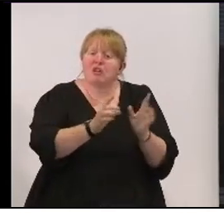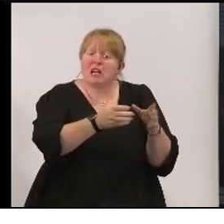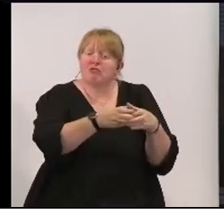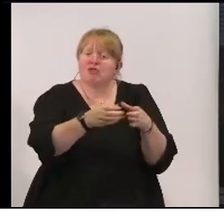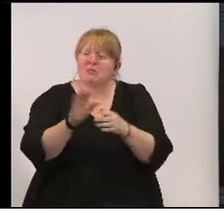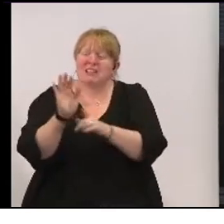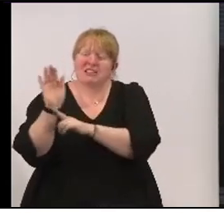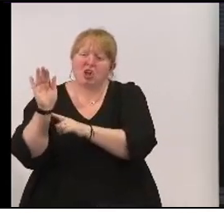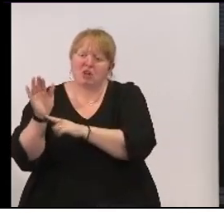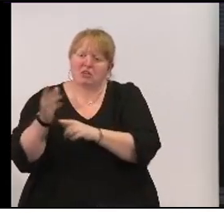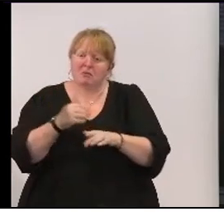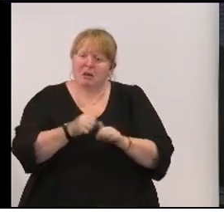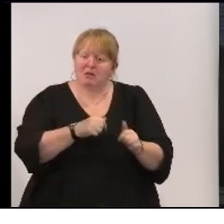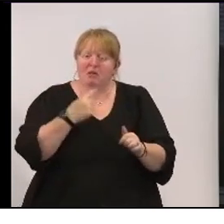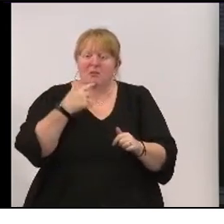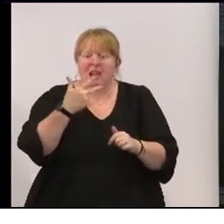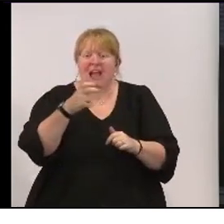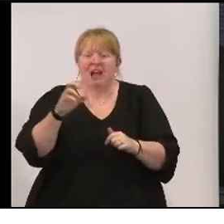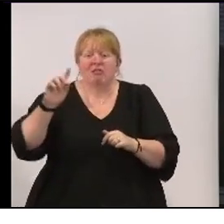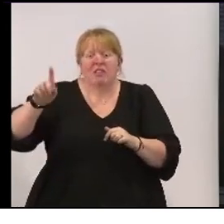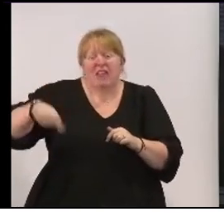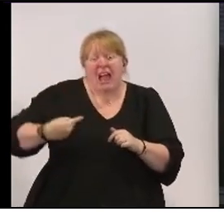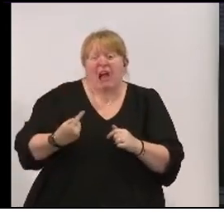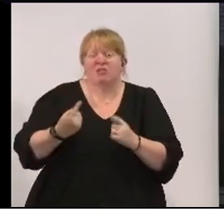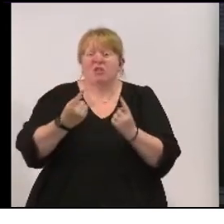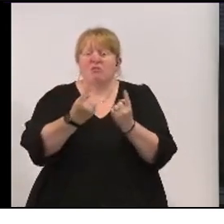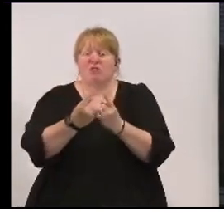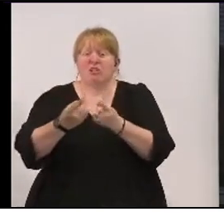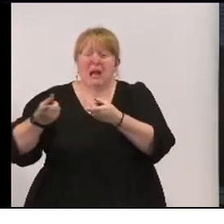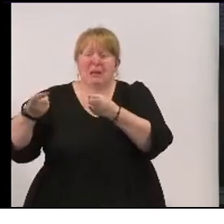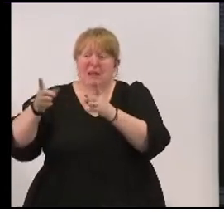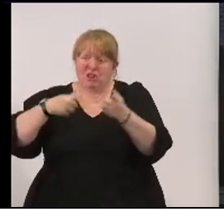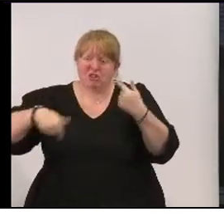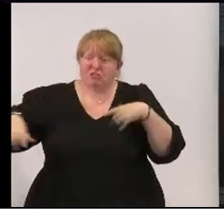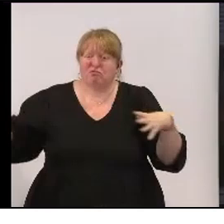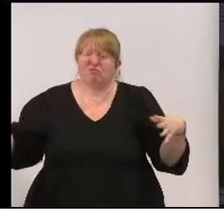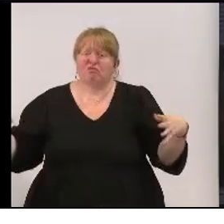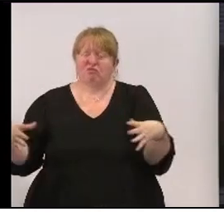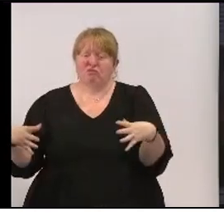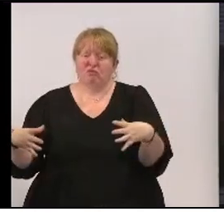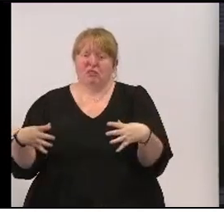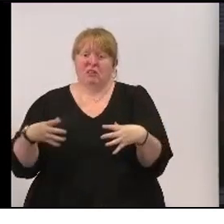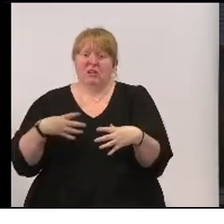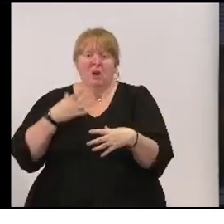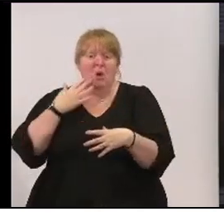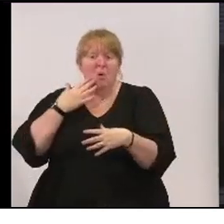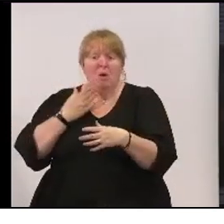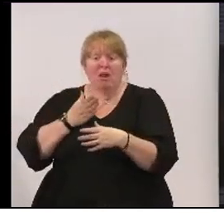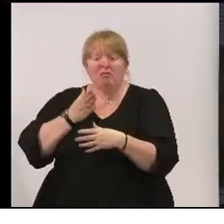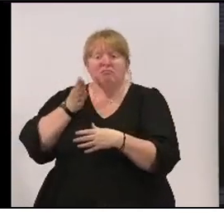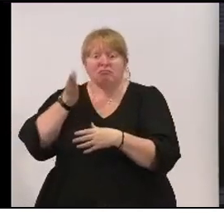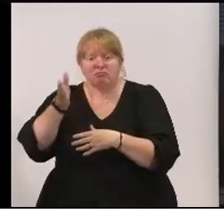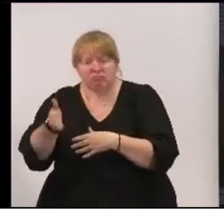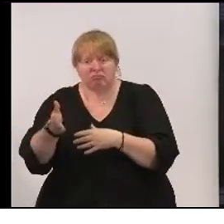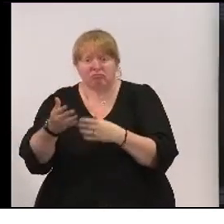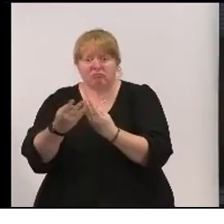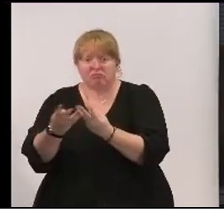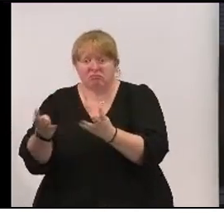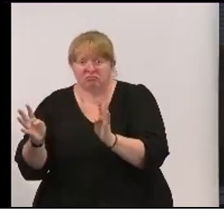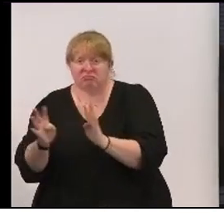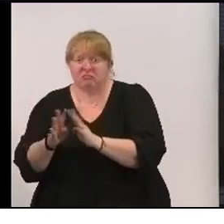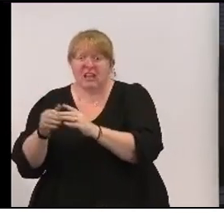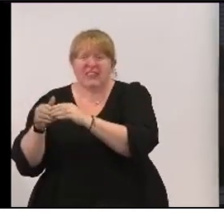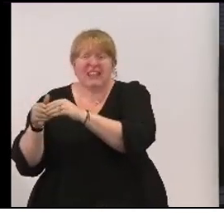some very large 800,000 global product managers. And when I approach the kind of leaders of these